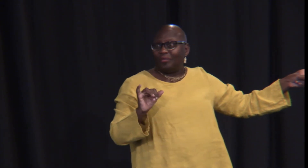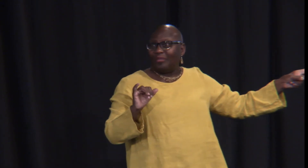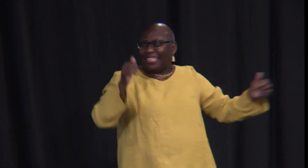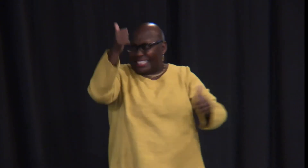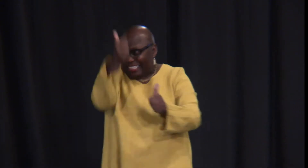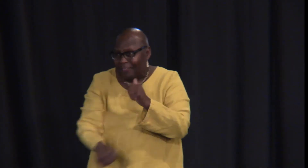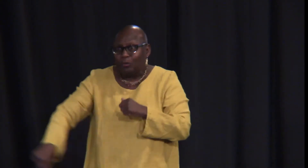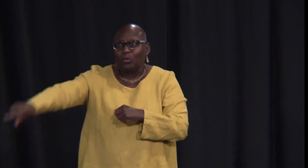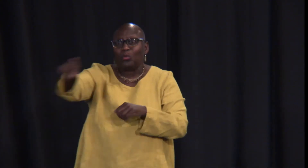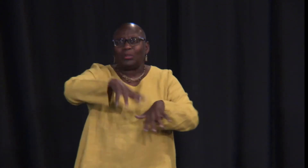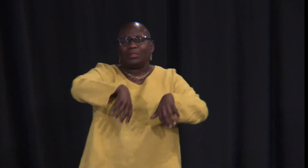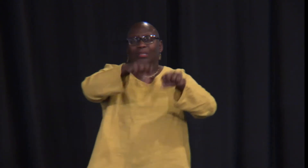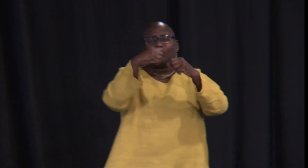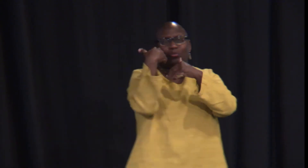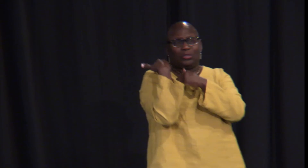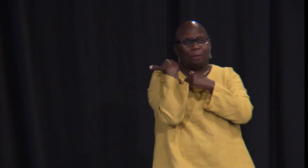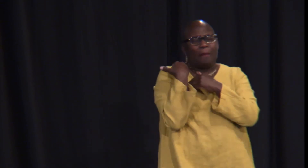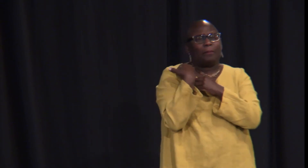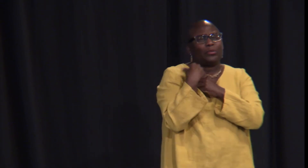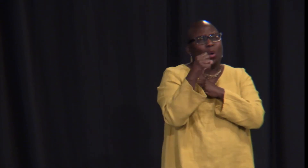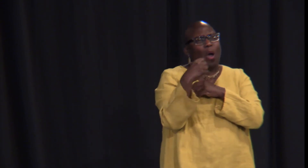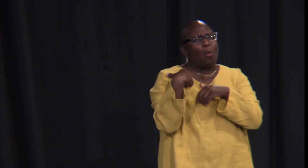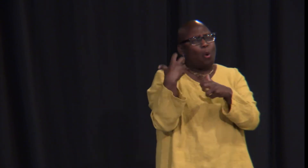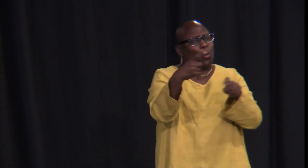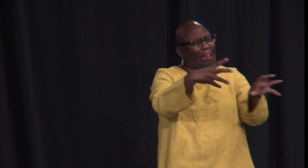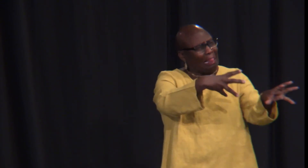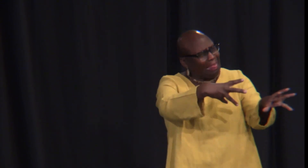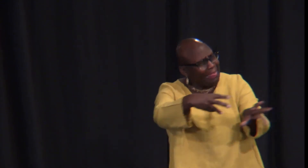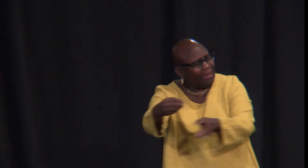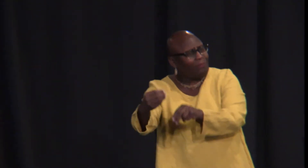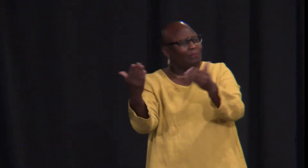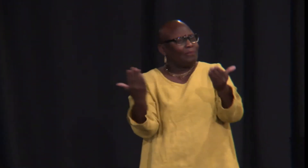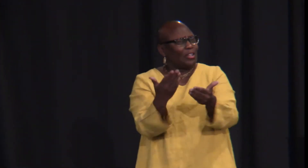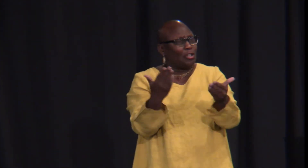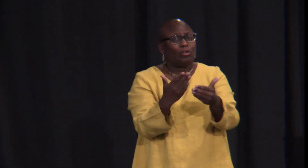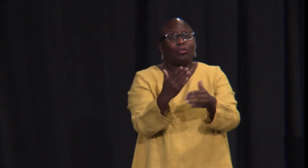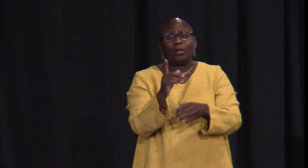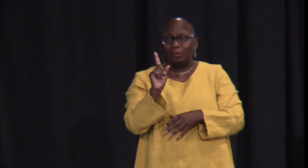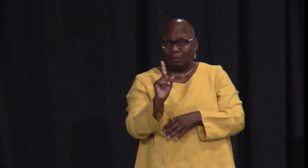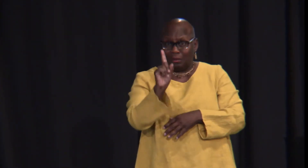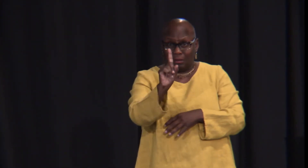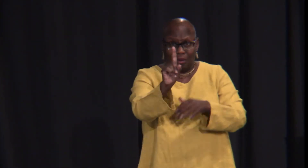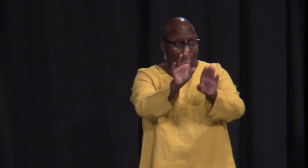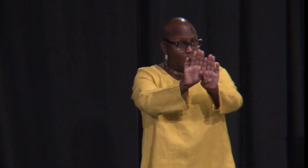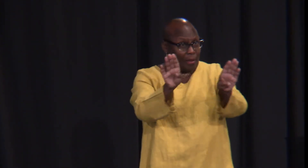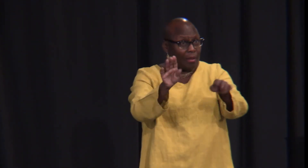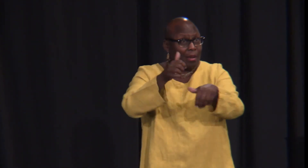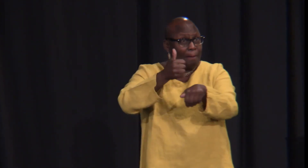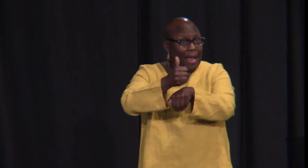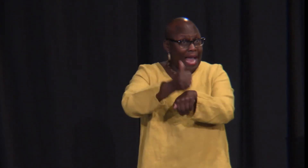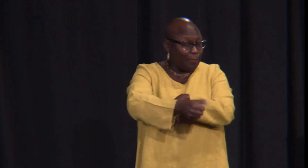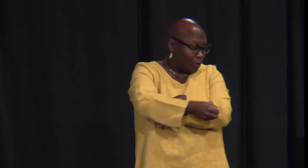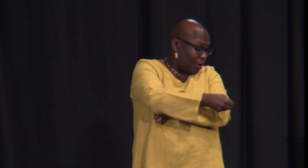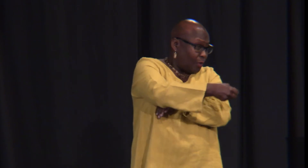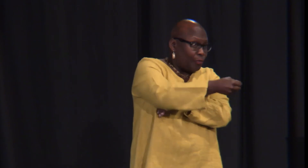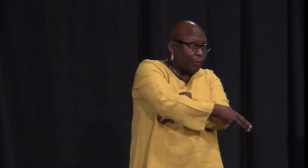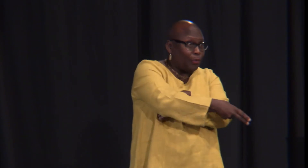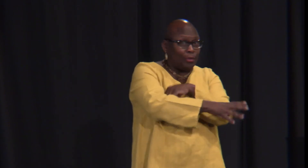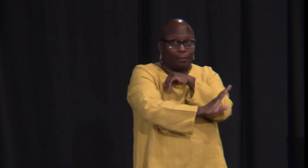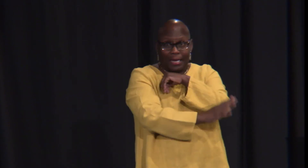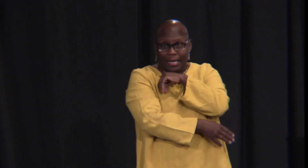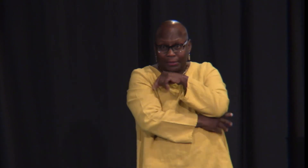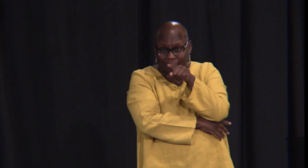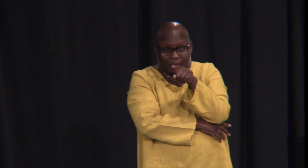because the system is us and each of us has a component of that system.